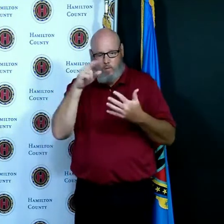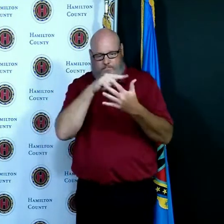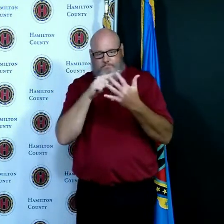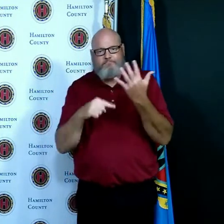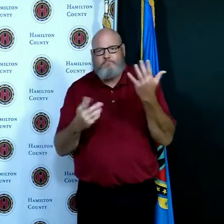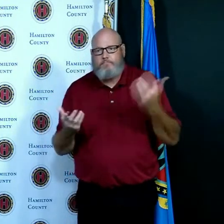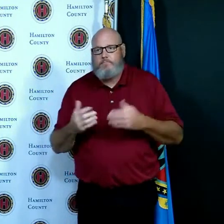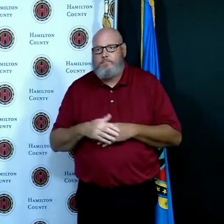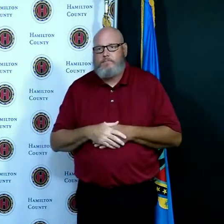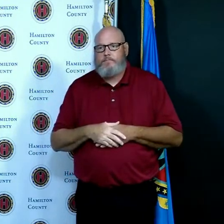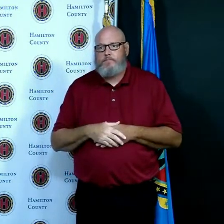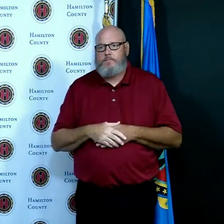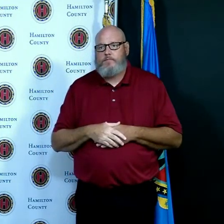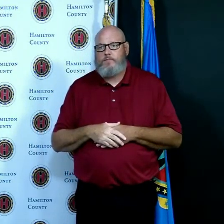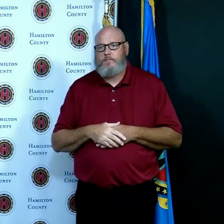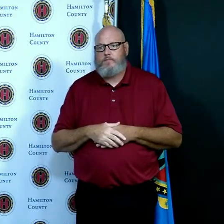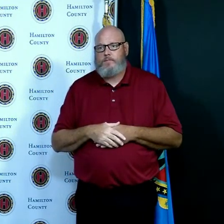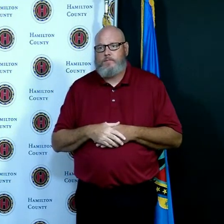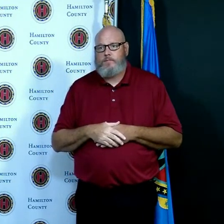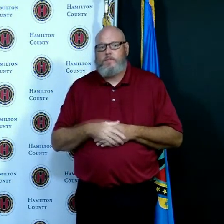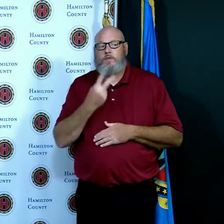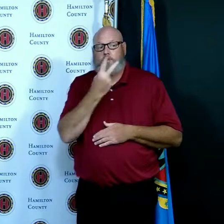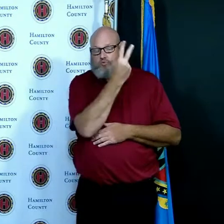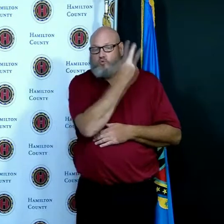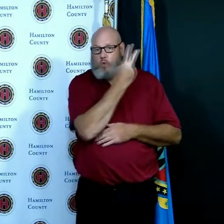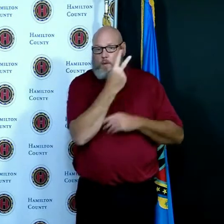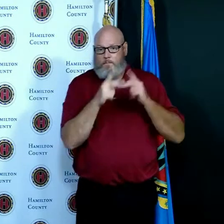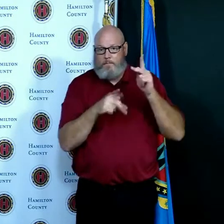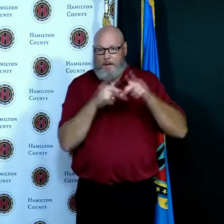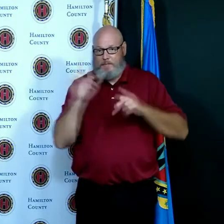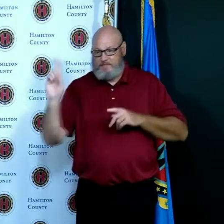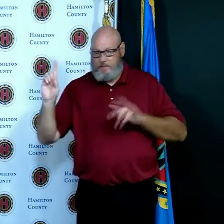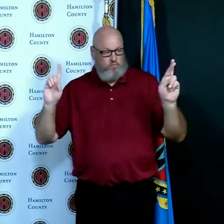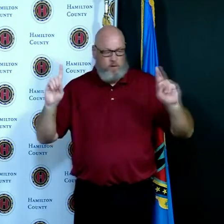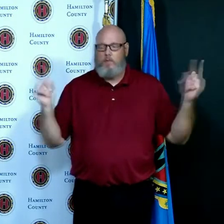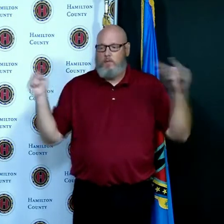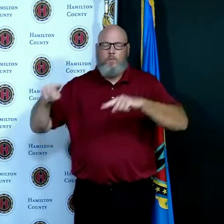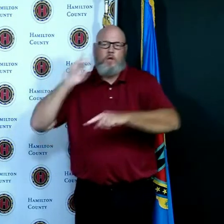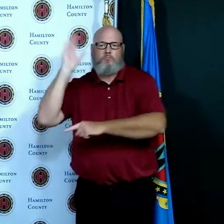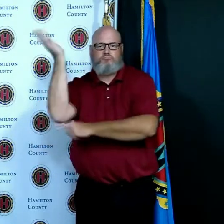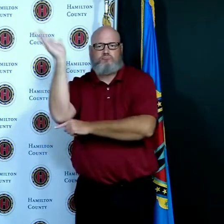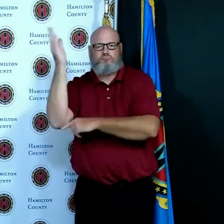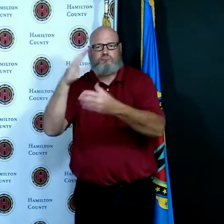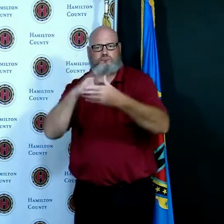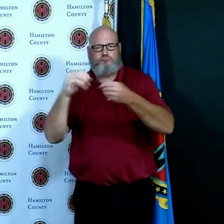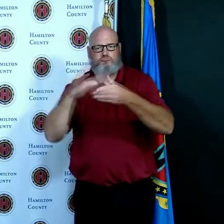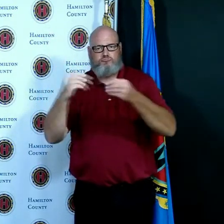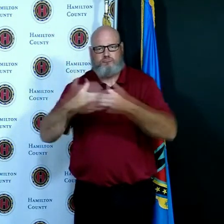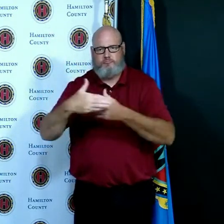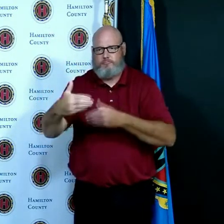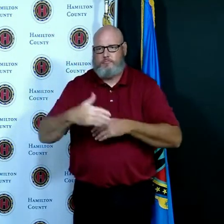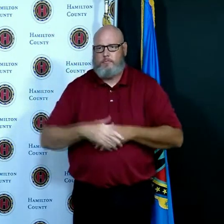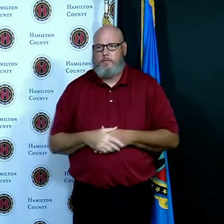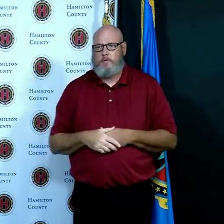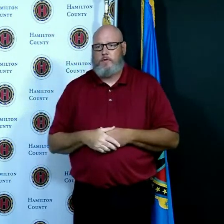move into the election cycle for 2020 we need to make sure that people have the right information about voting so